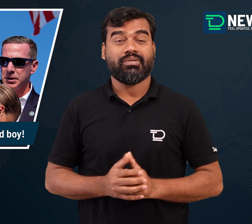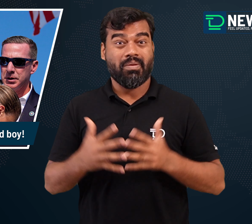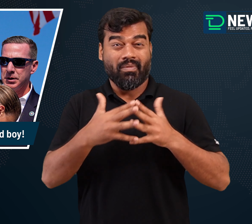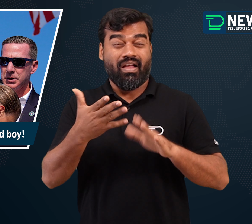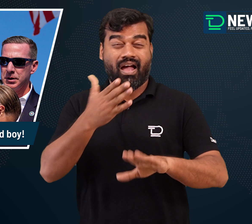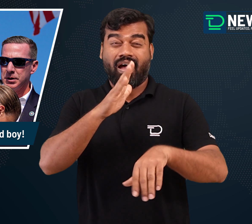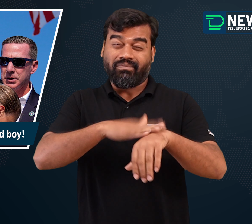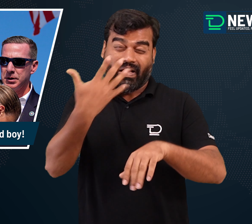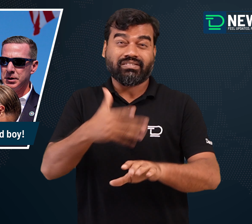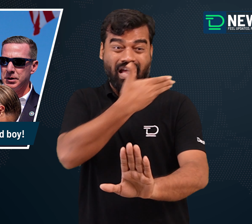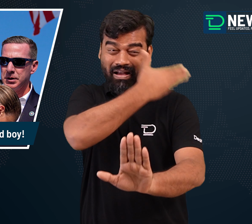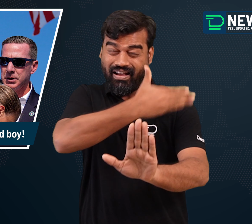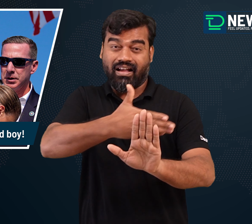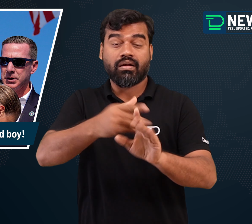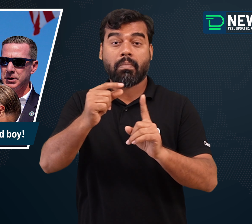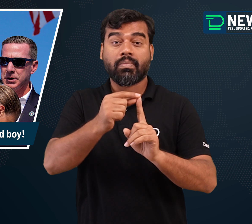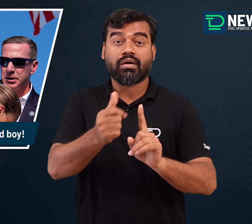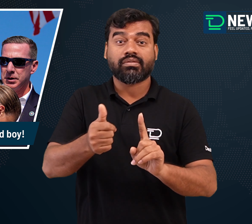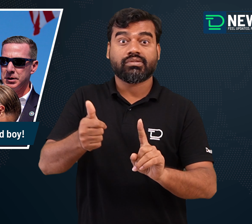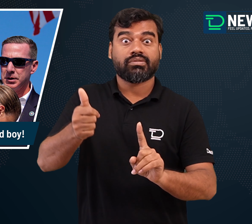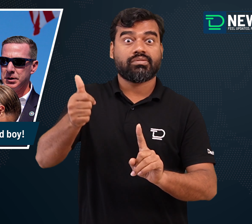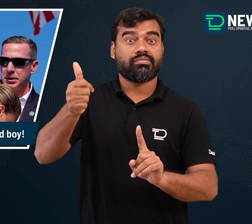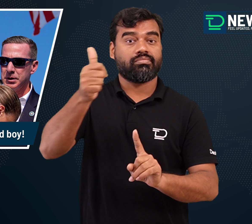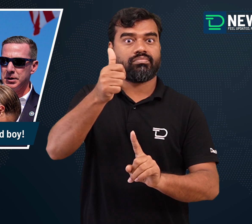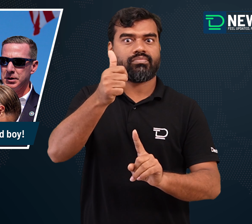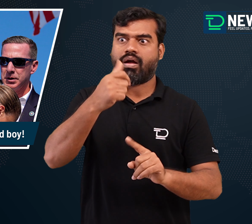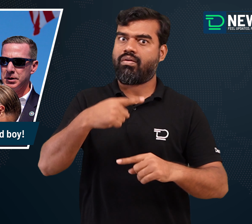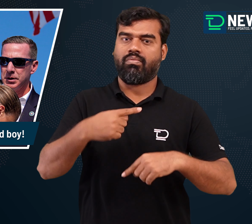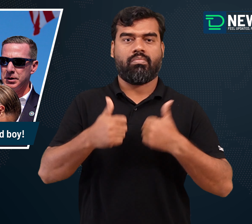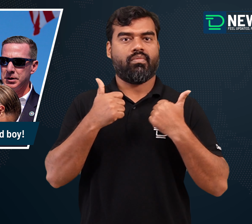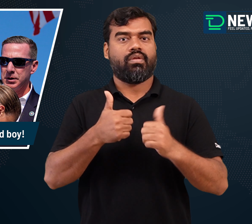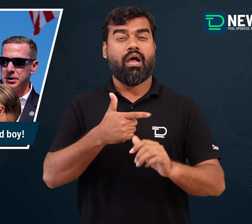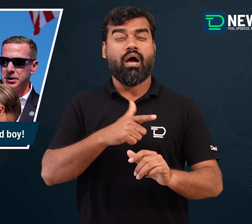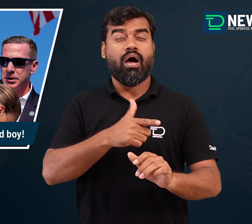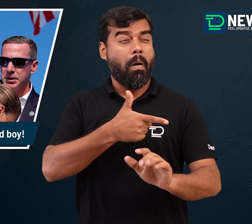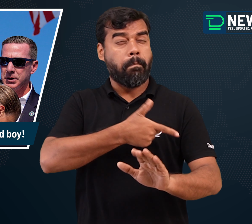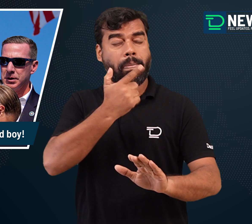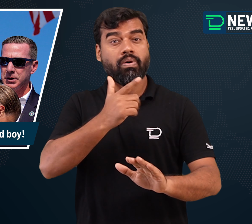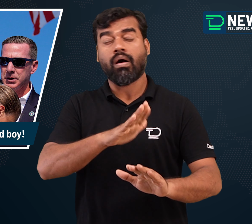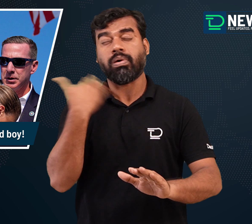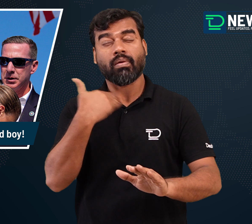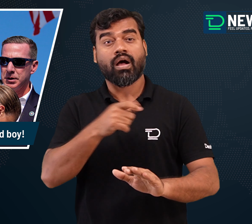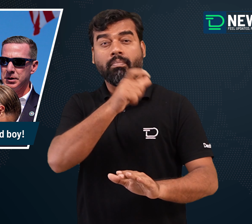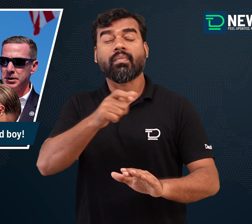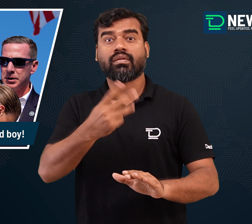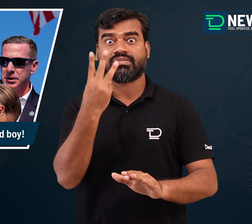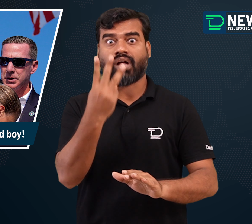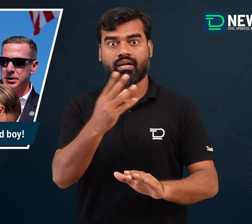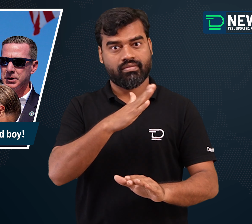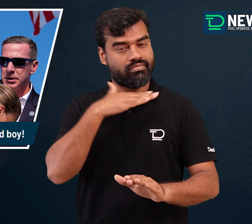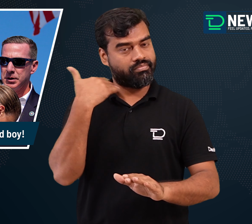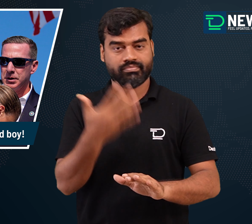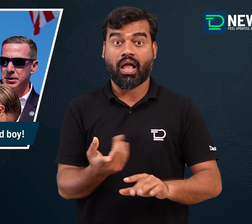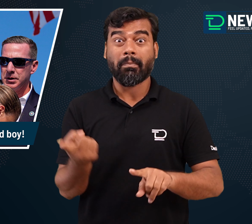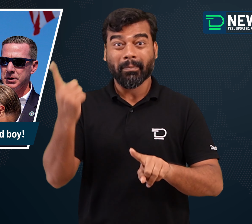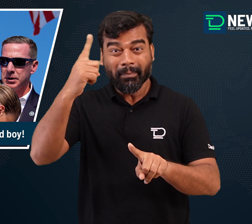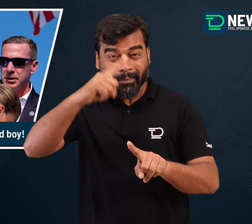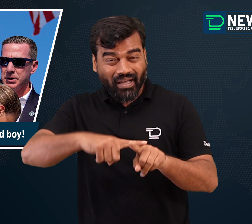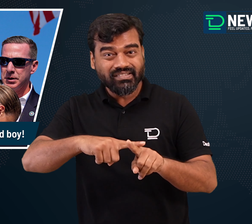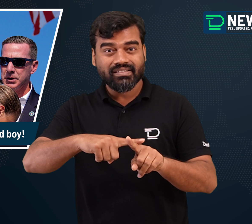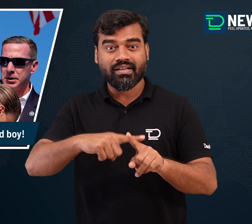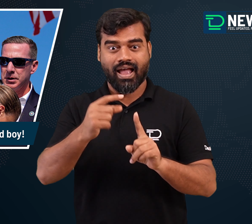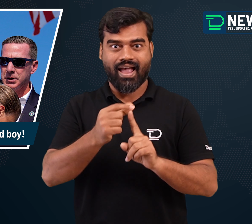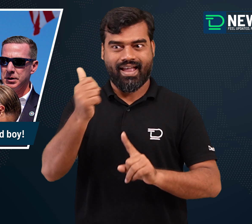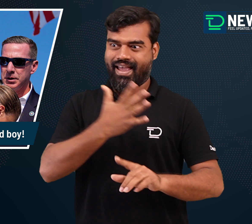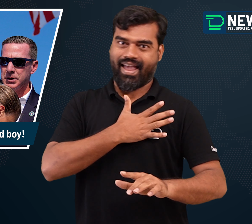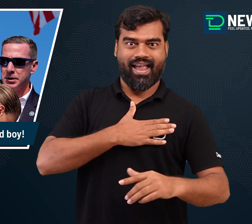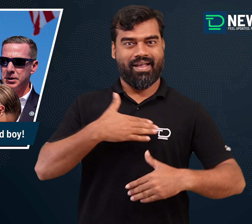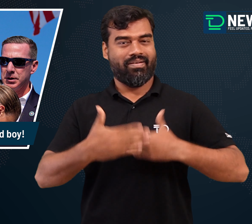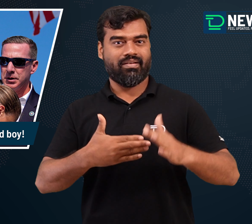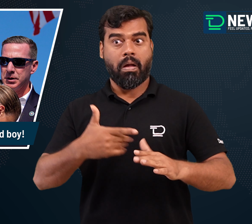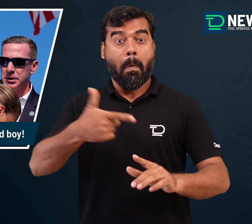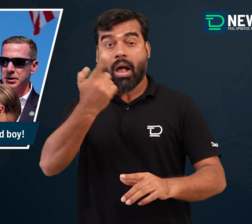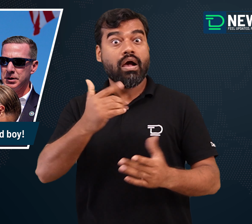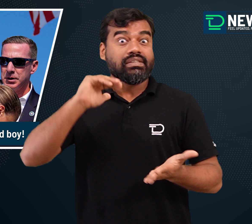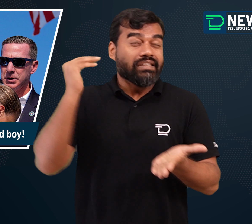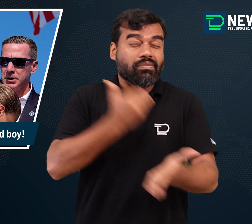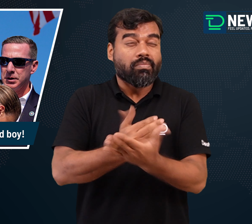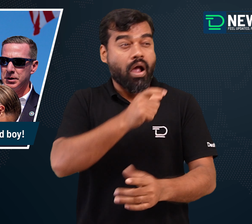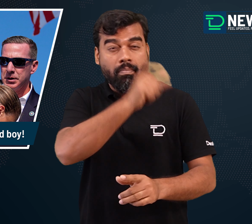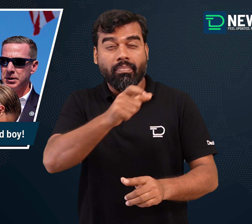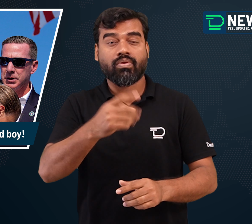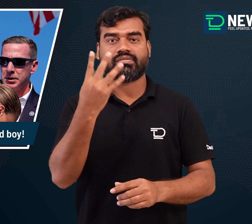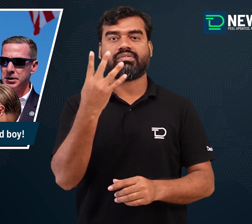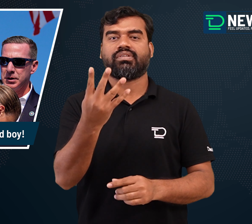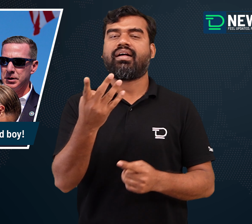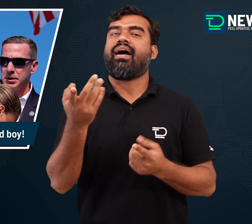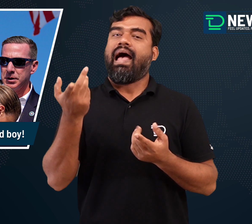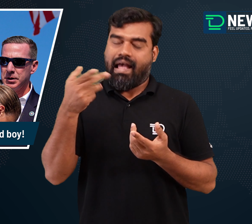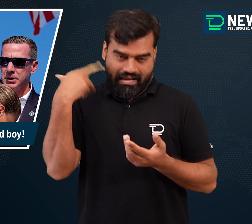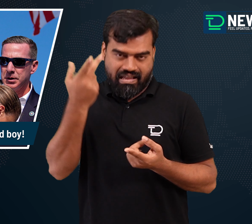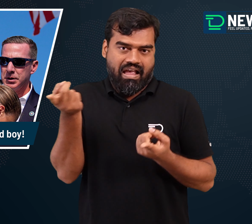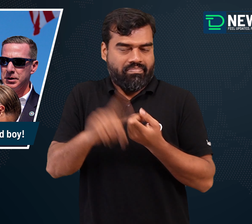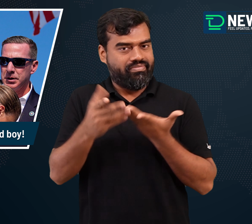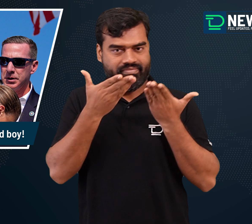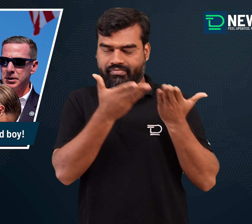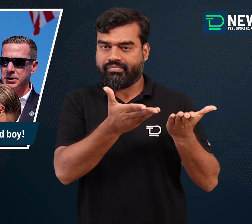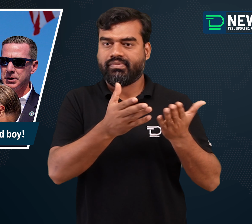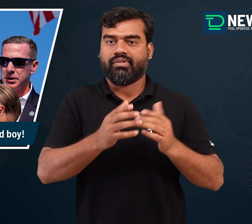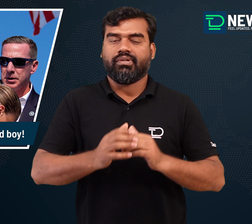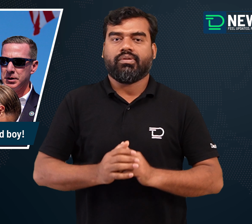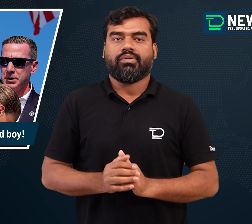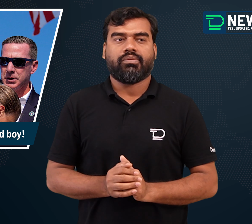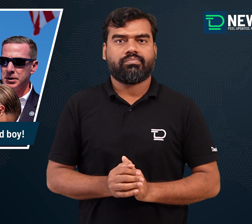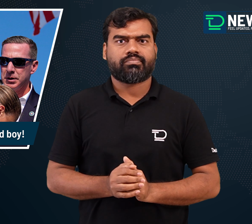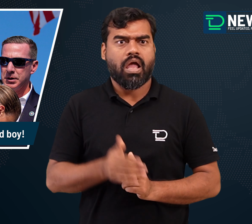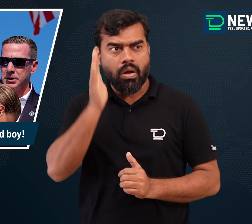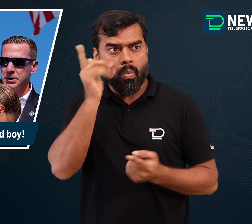Three presidents have been killed, and four were injured by gunshots.